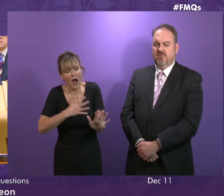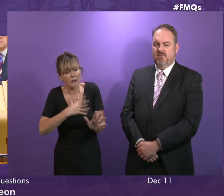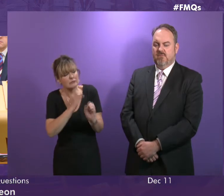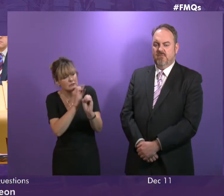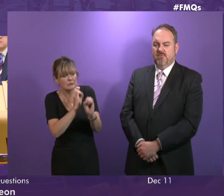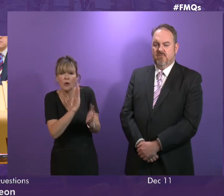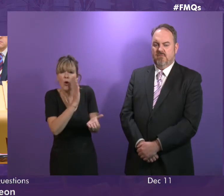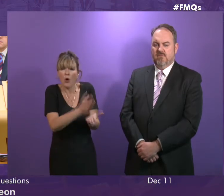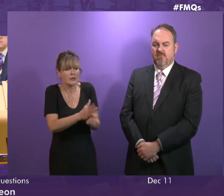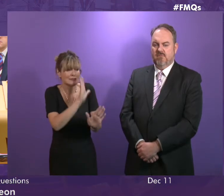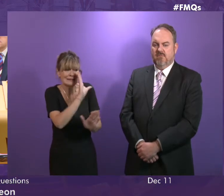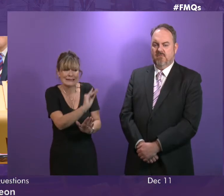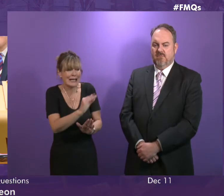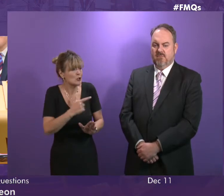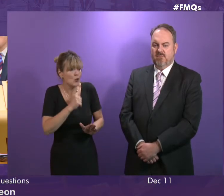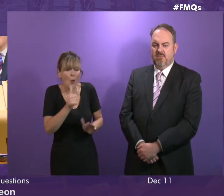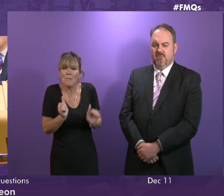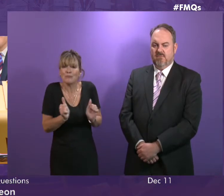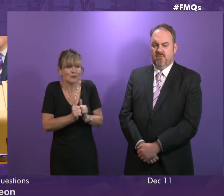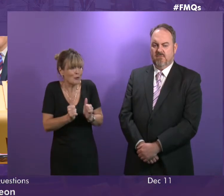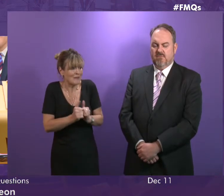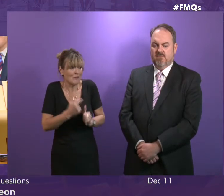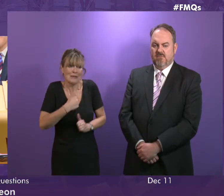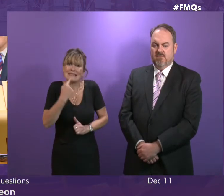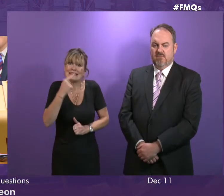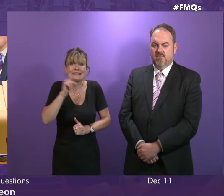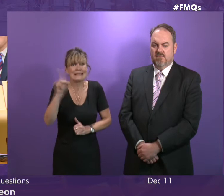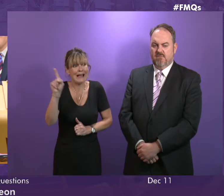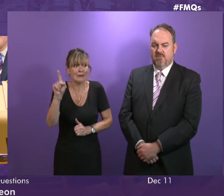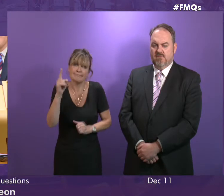is not appropriate for me to instruct the Lord Advocate, because he operates independent